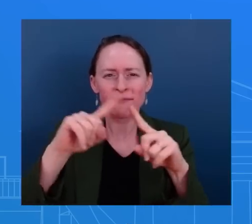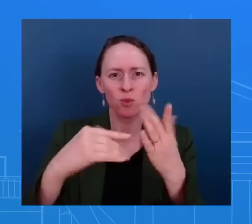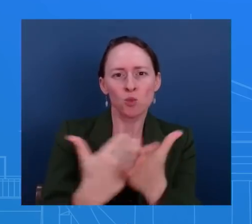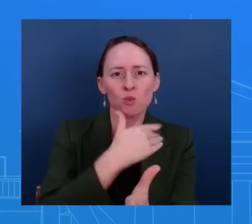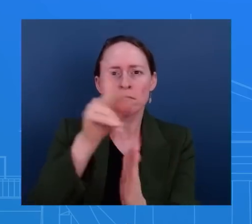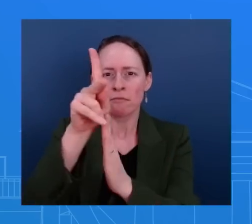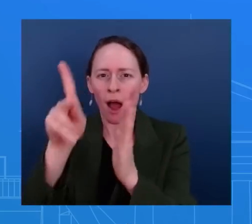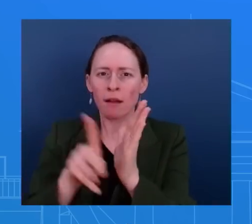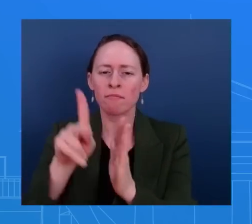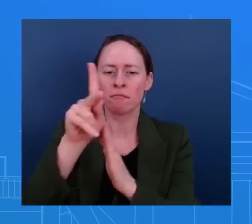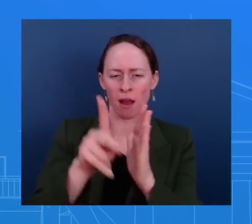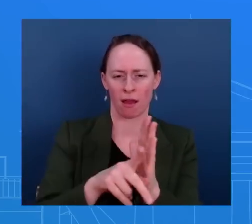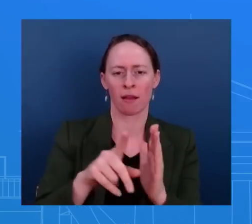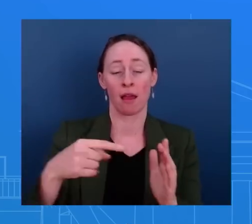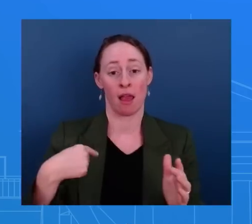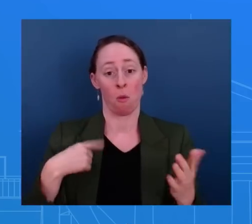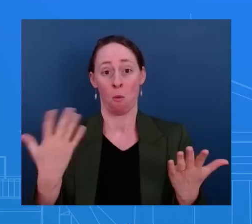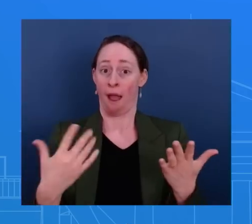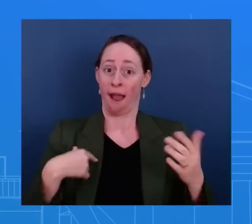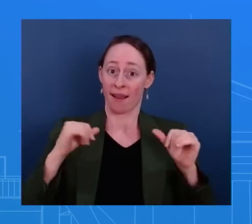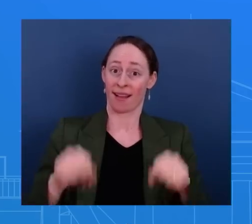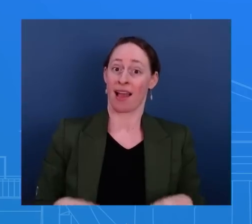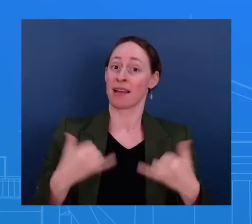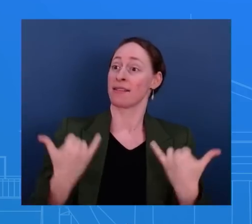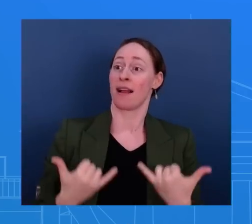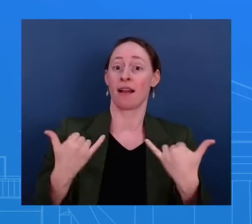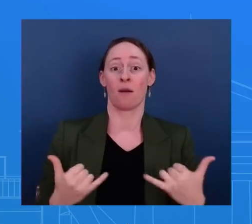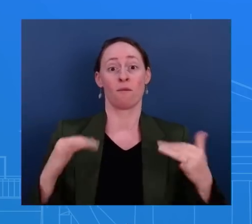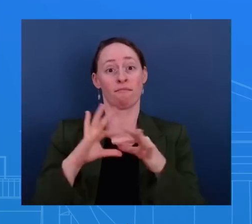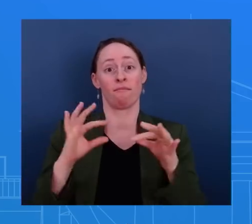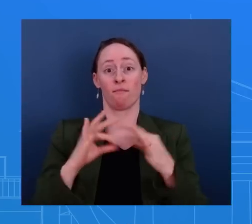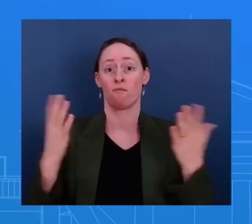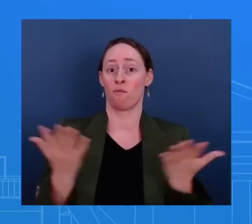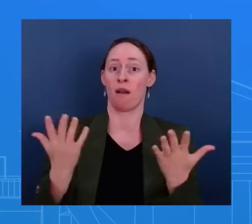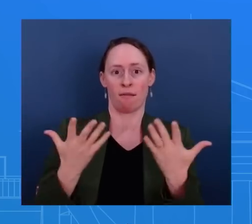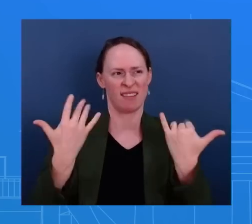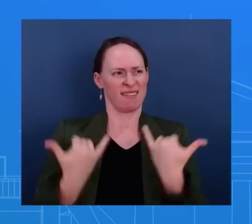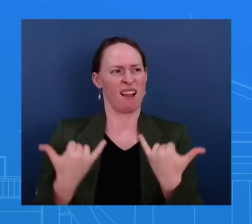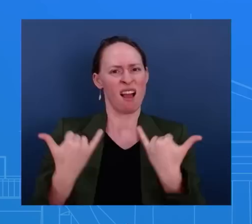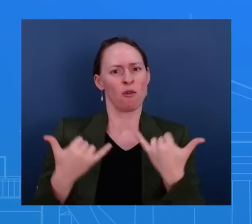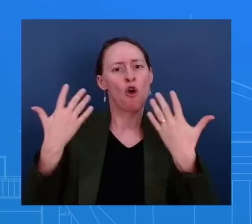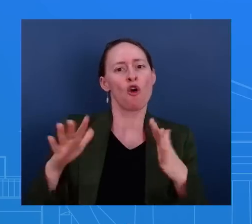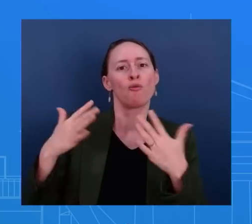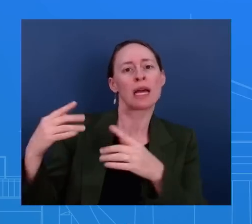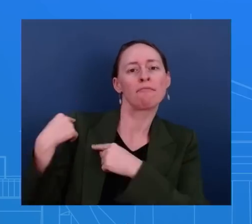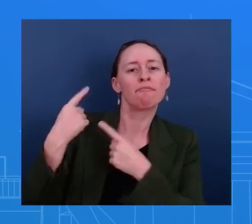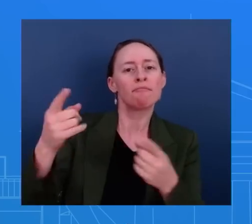and this vice president have been aligned on and what they've done together -- working together in delivering for the American people.